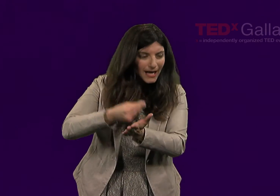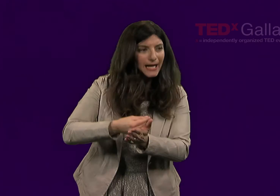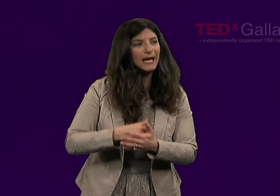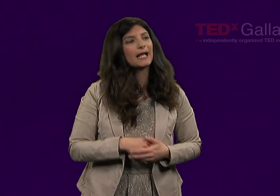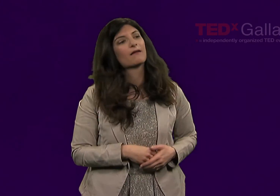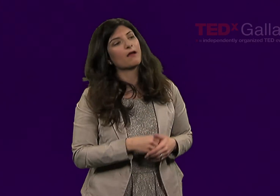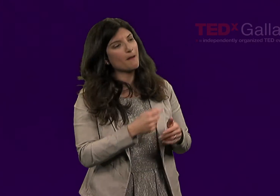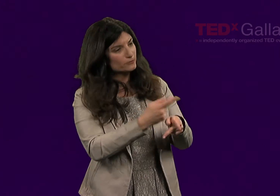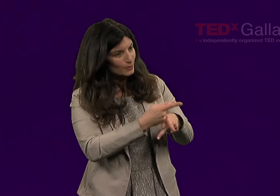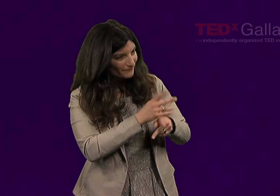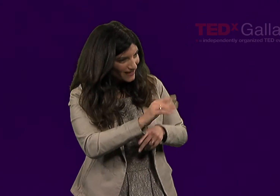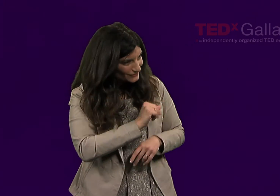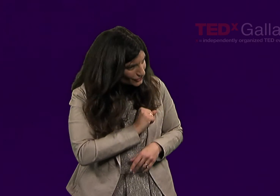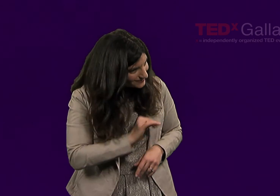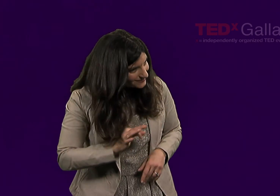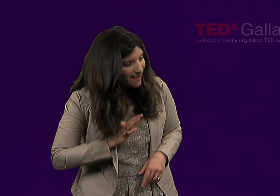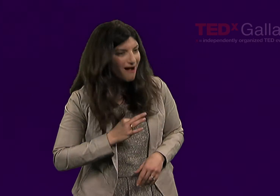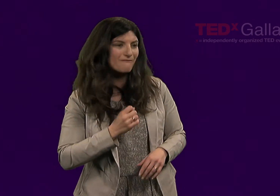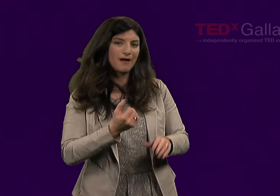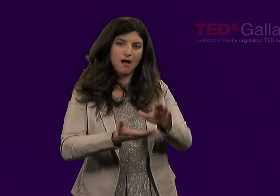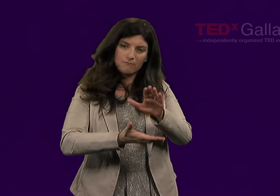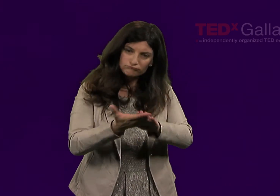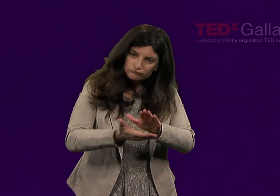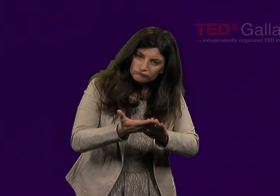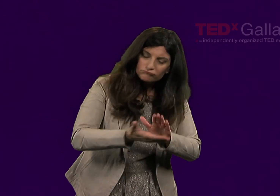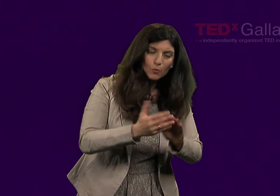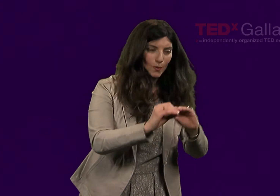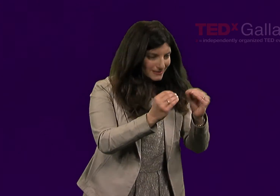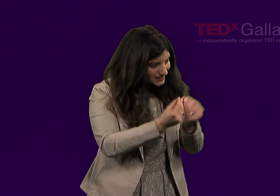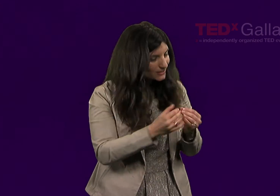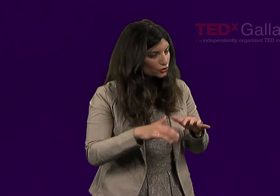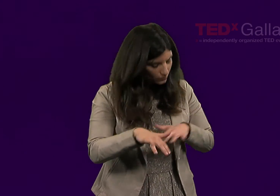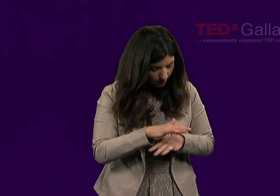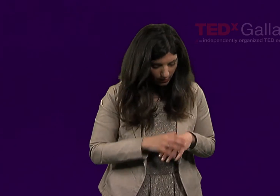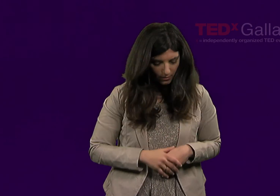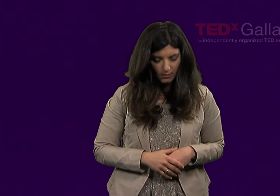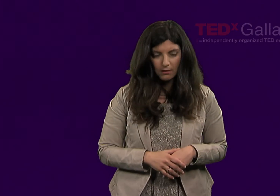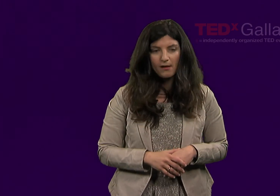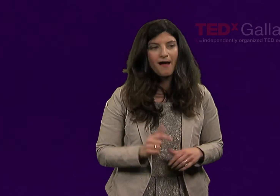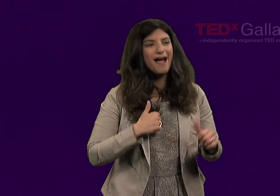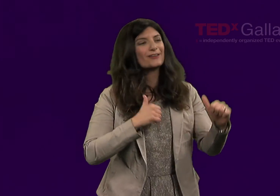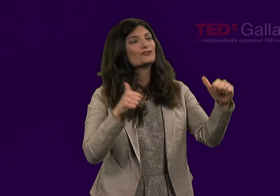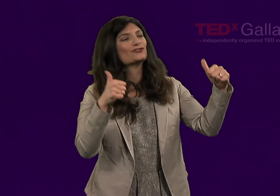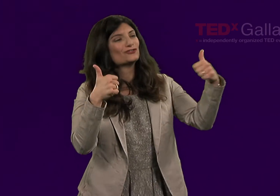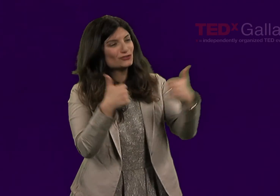to support your staff, to supervise the organization's operations, but I challenge you to go beyond that.